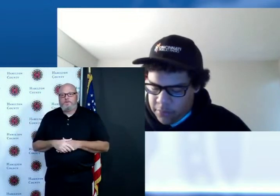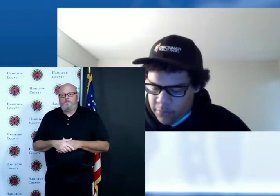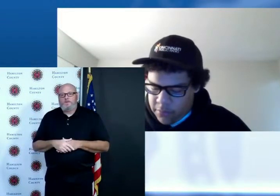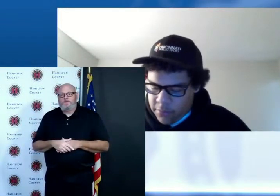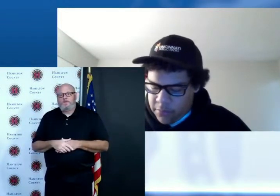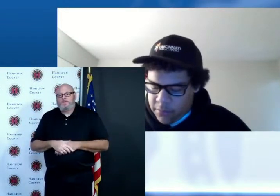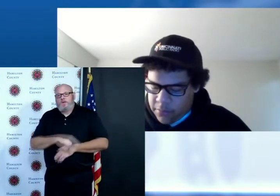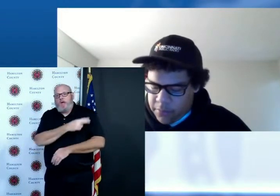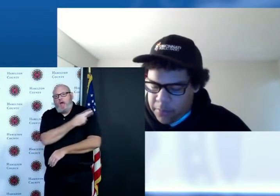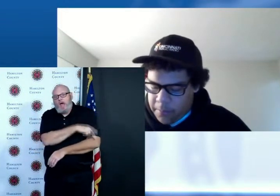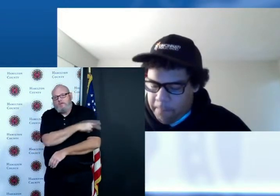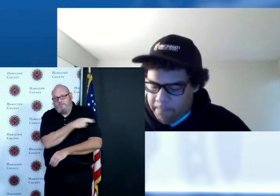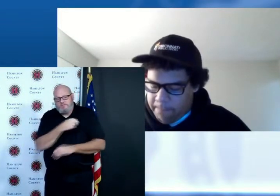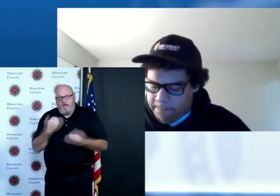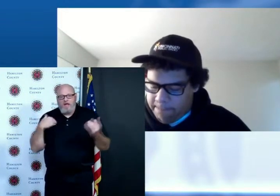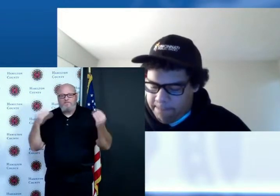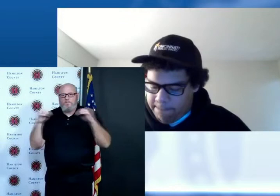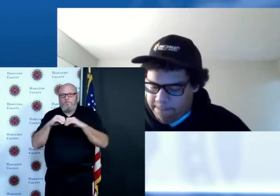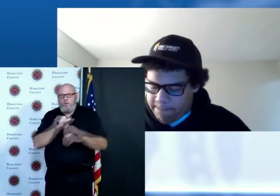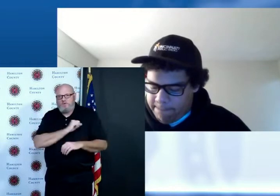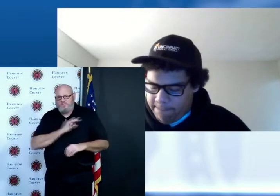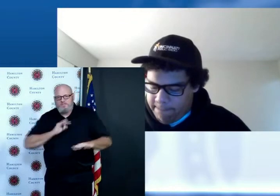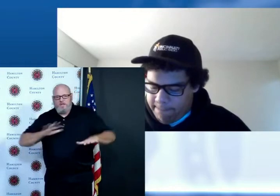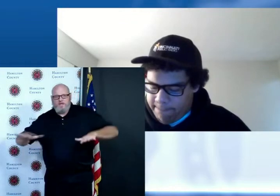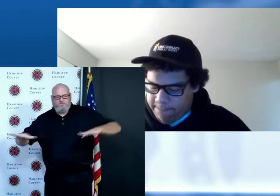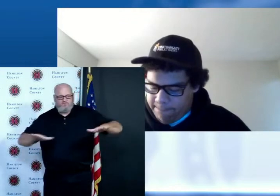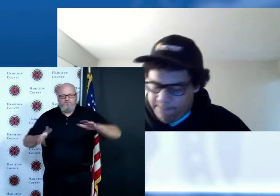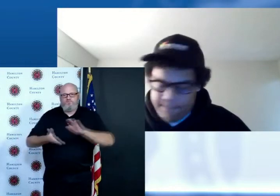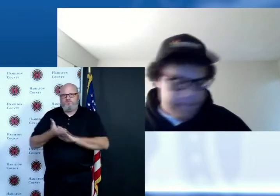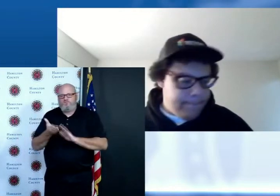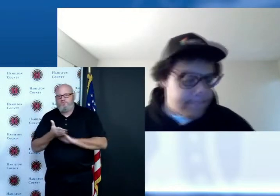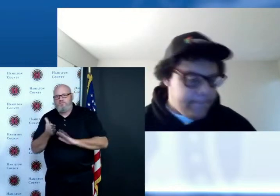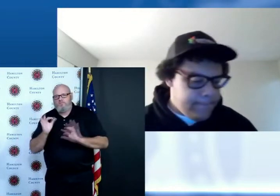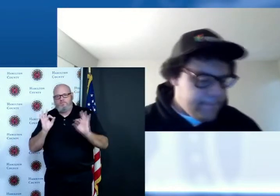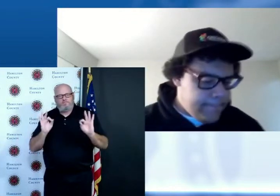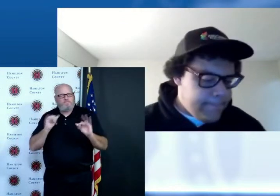staffing position they're not perfect yet there still is a lot of strain within our systems